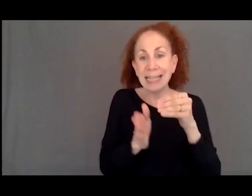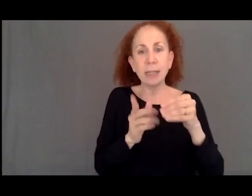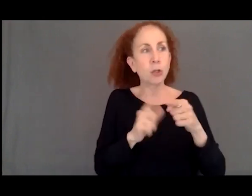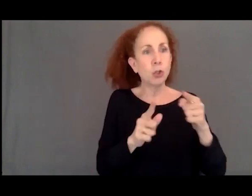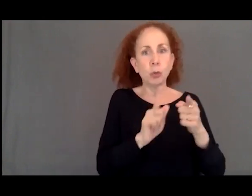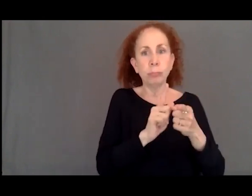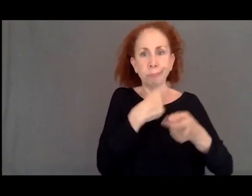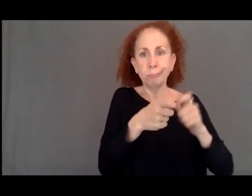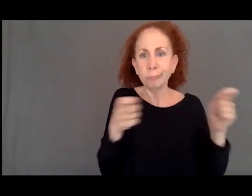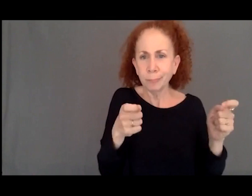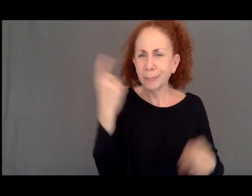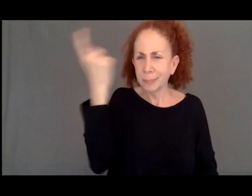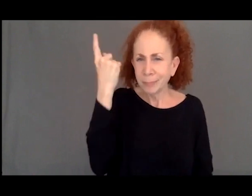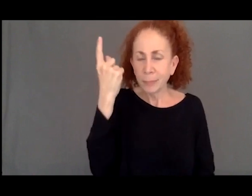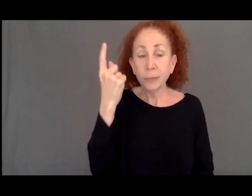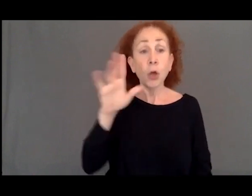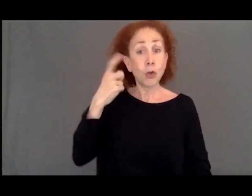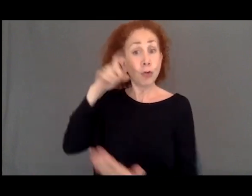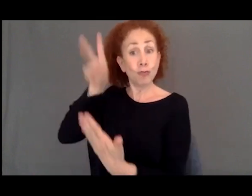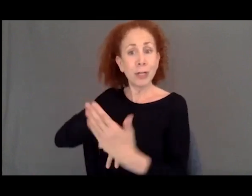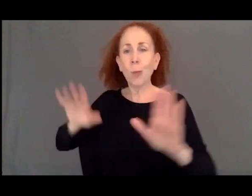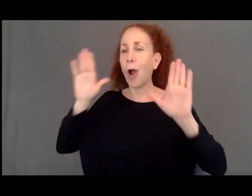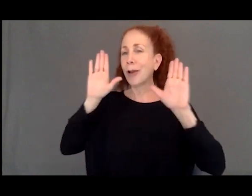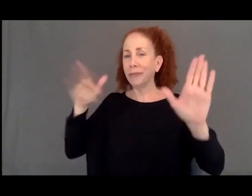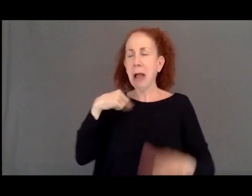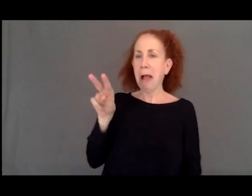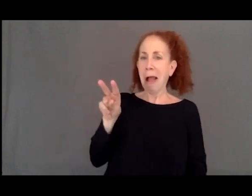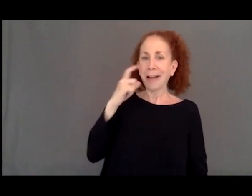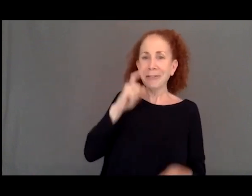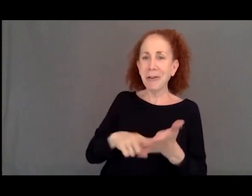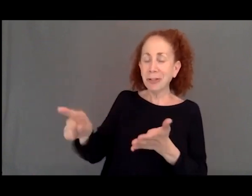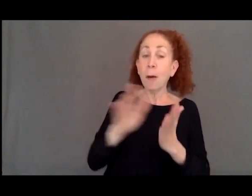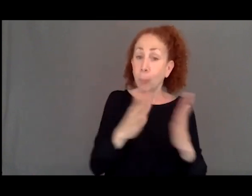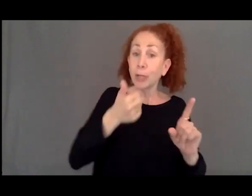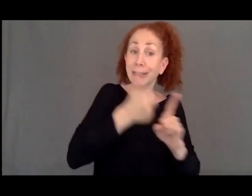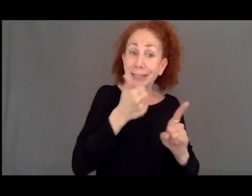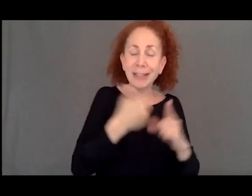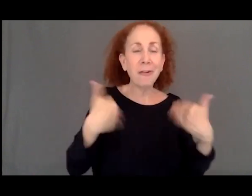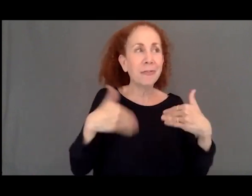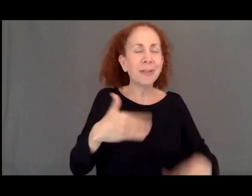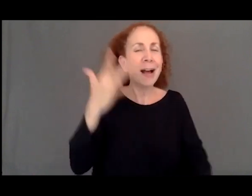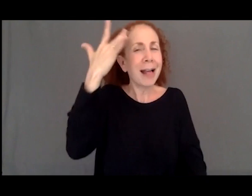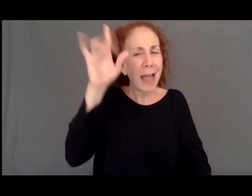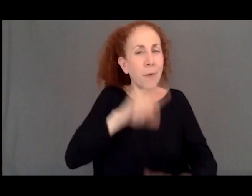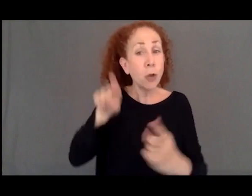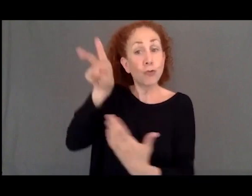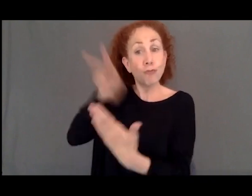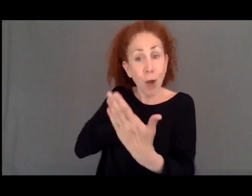And also, this reading was magnificent, because I was noticing how-- I mean your books, are so wry, but it was hilarious.